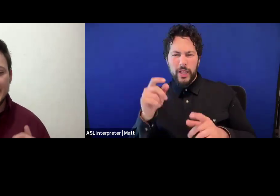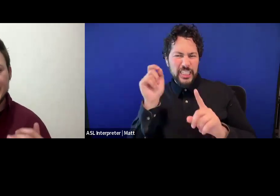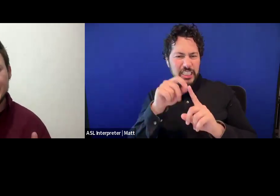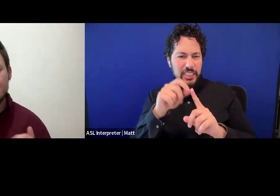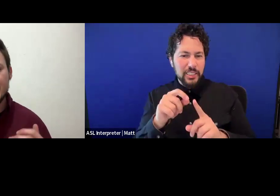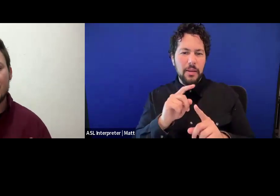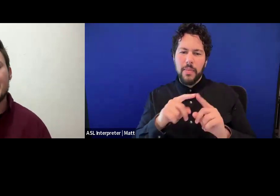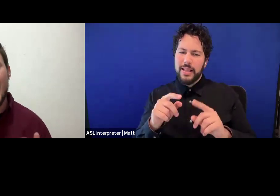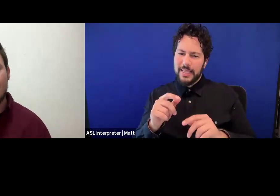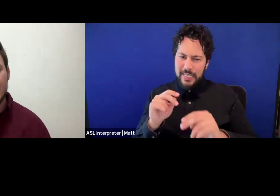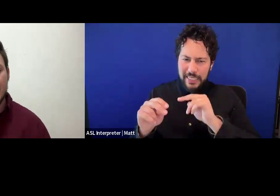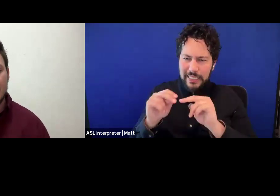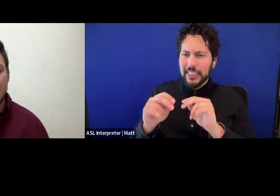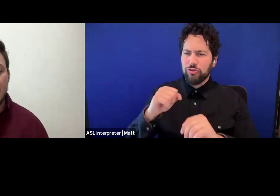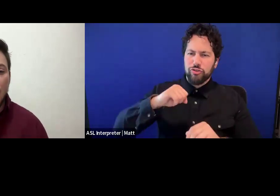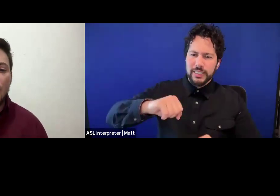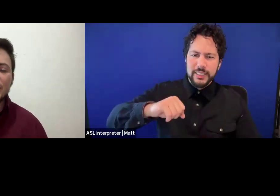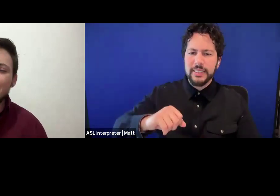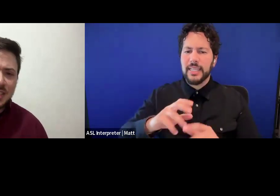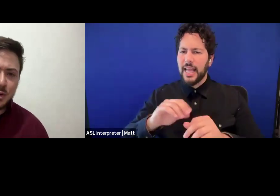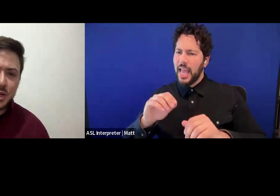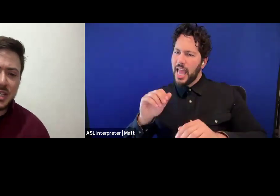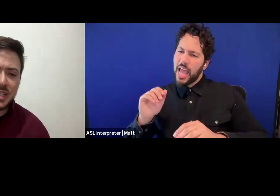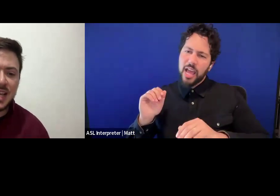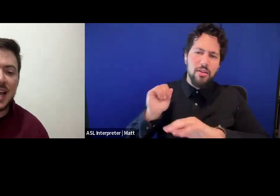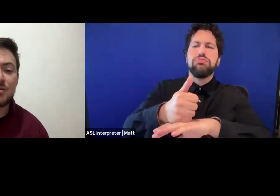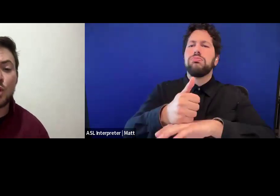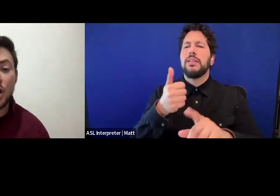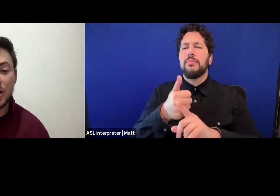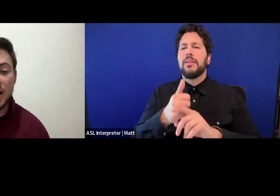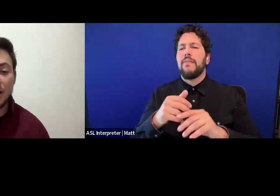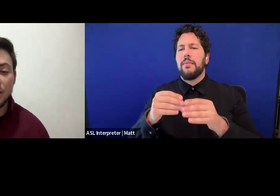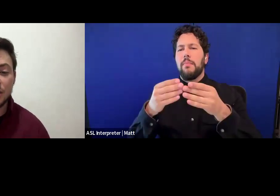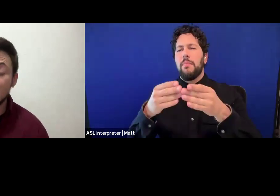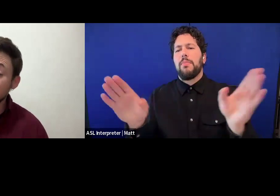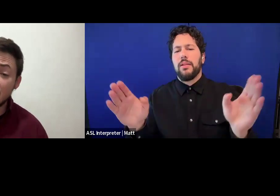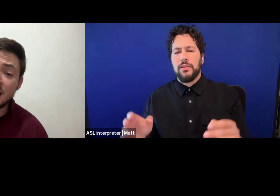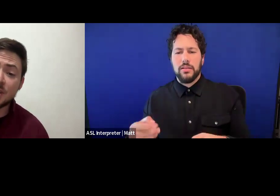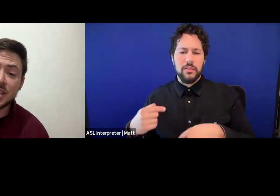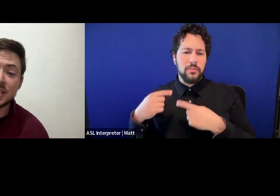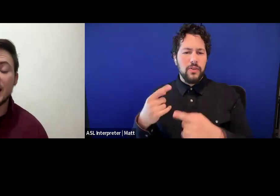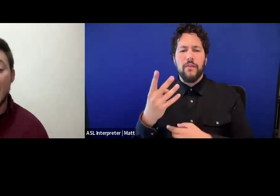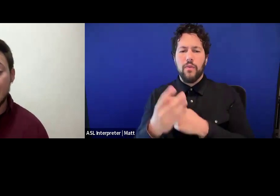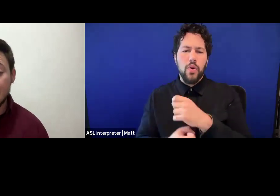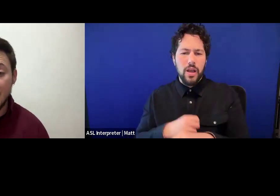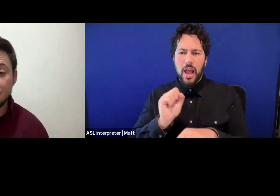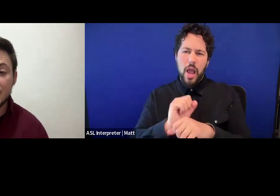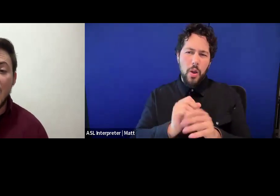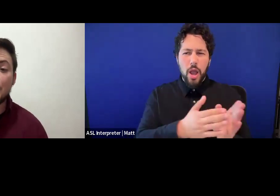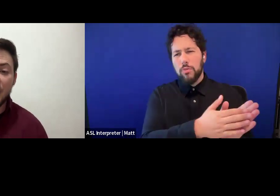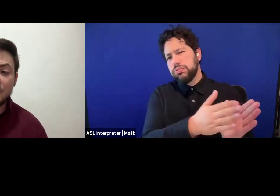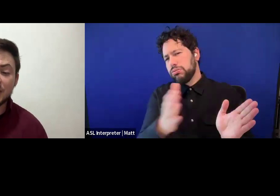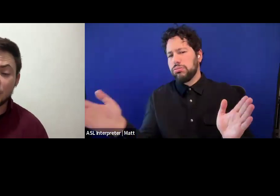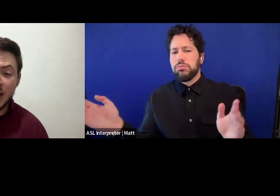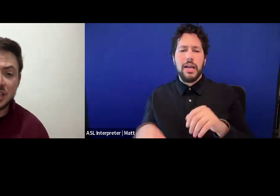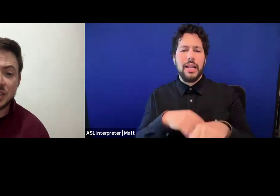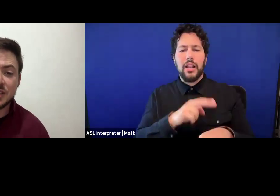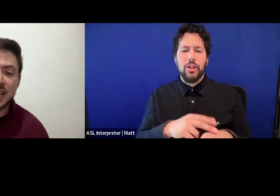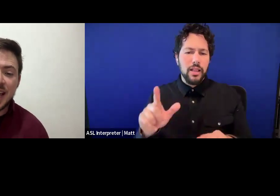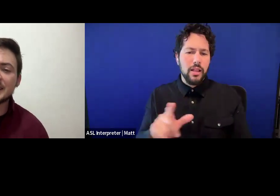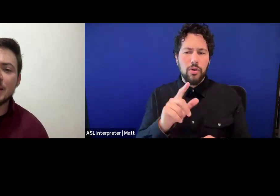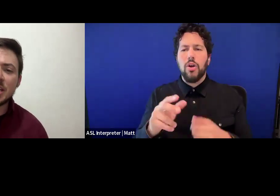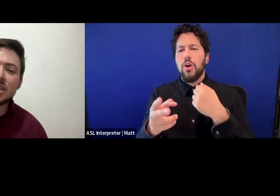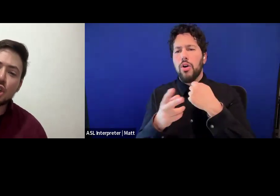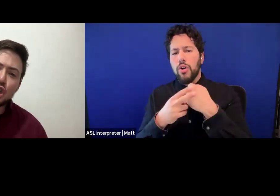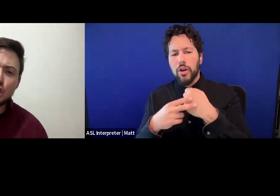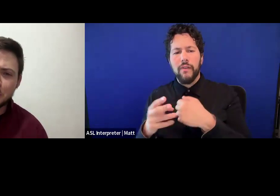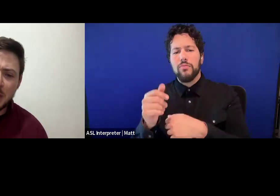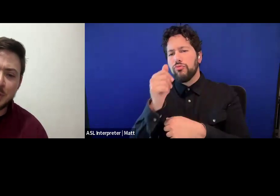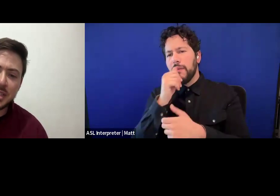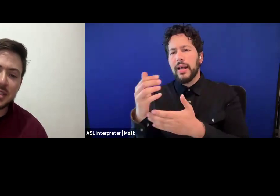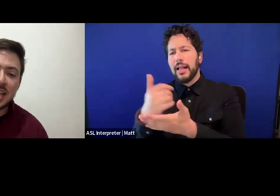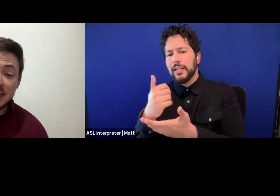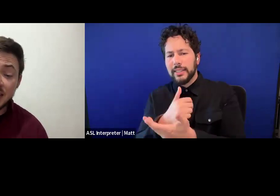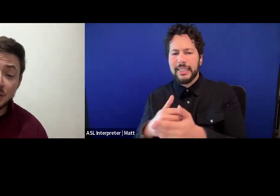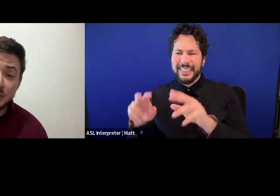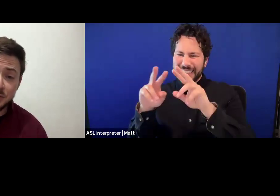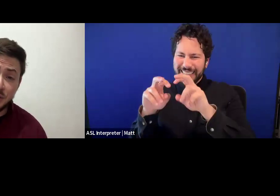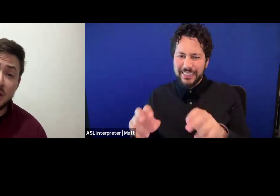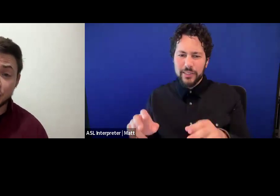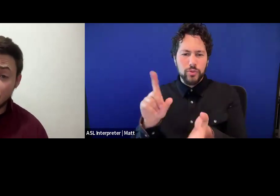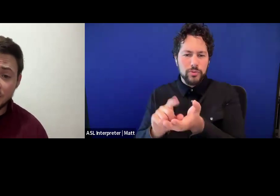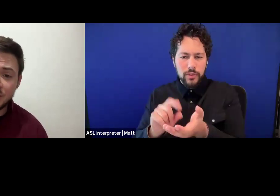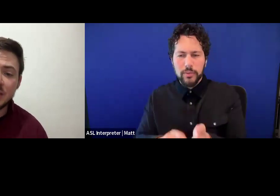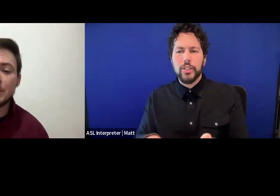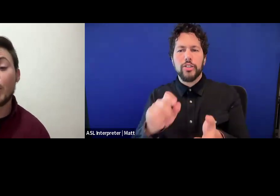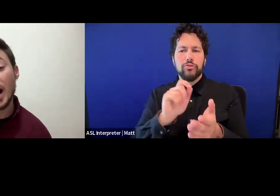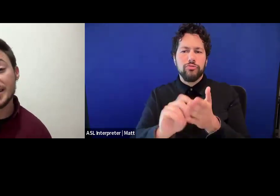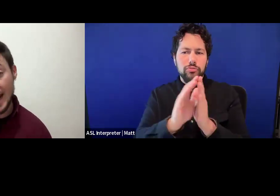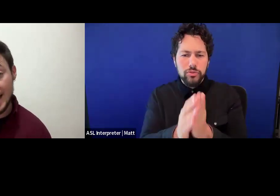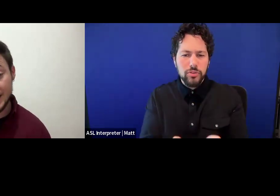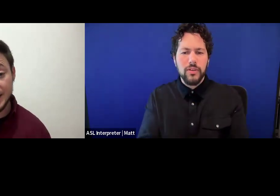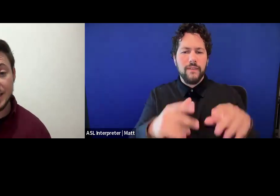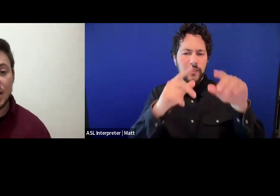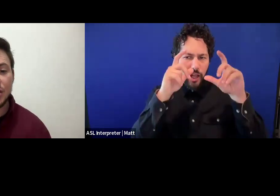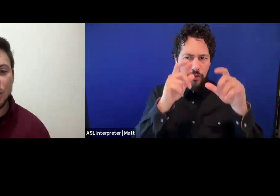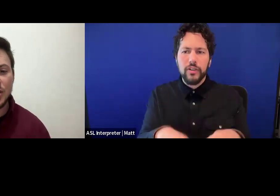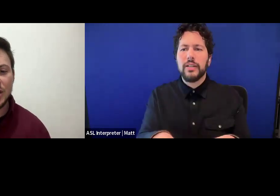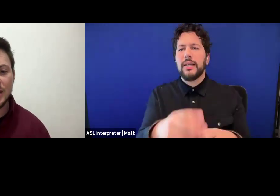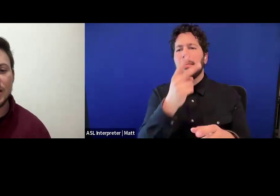and assert themselves in public. Over the past four years, I have worked across national libraries, archives, and private collections, examining newspapers, literature, photography, memoirs, and letters. Sources.